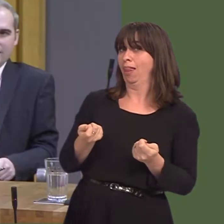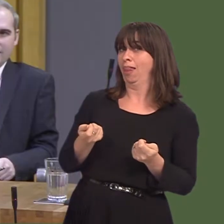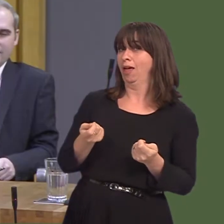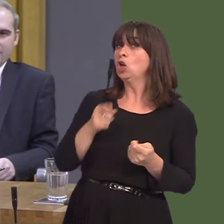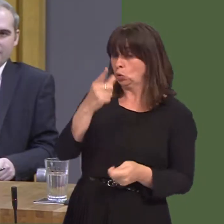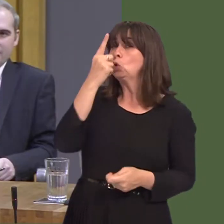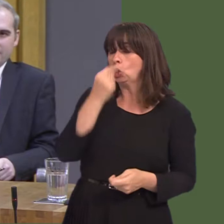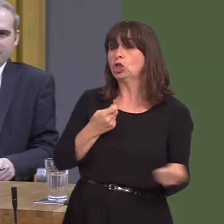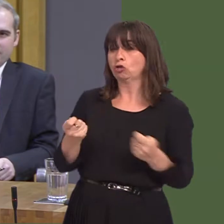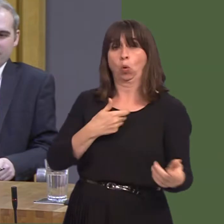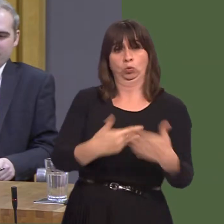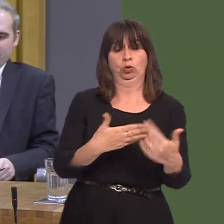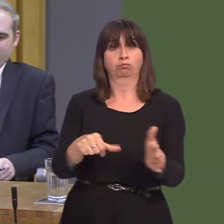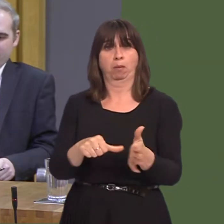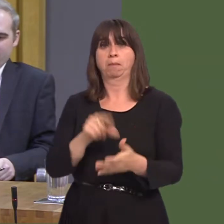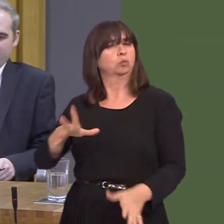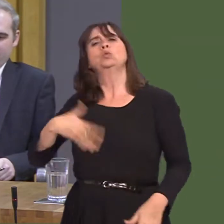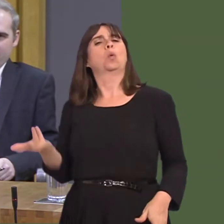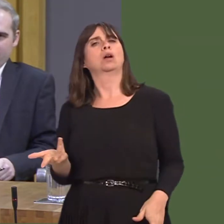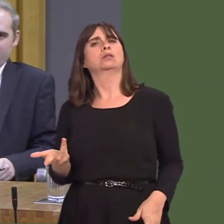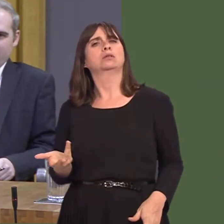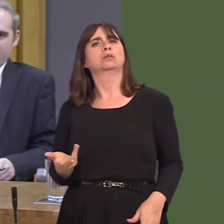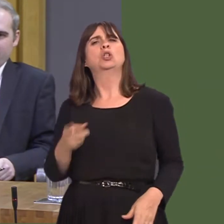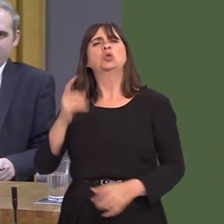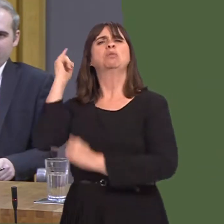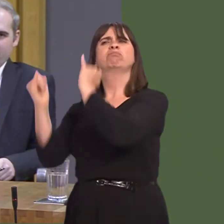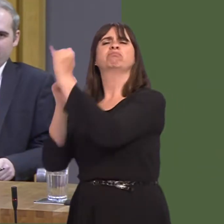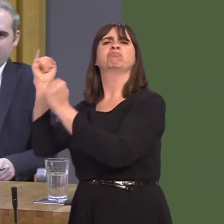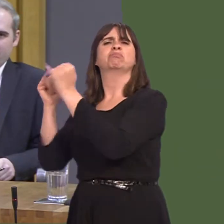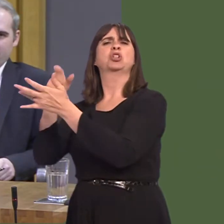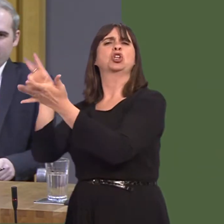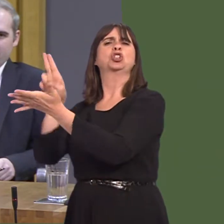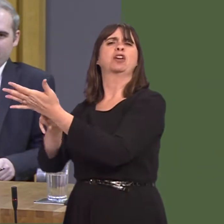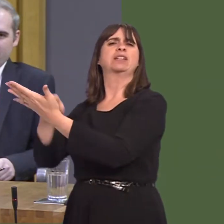You talk of strategies, and you bemoan the Tories' welfare policies, while your only